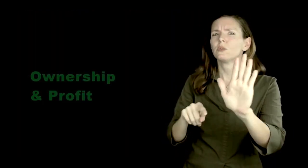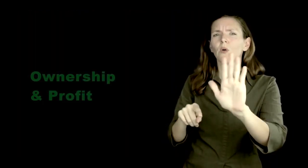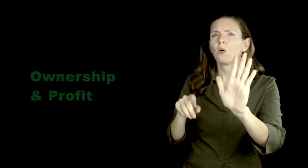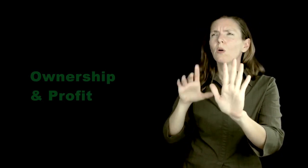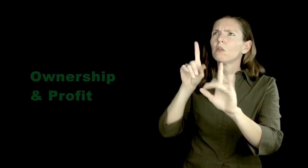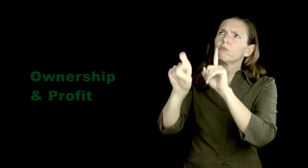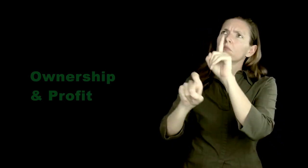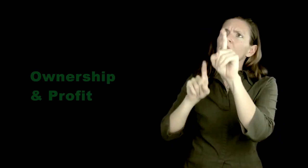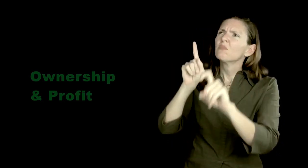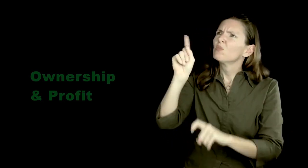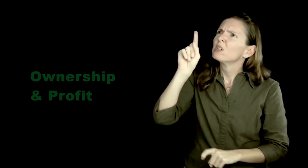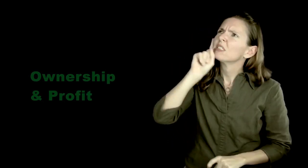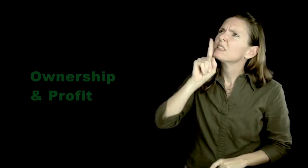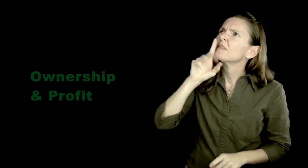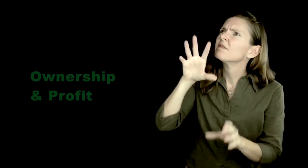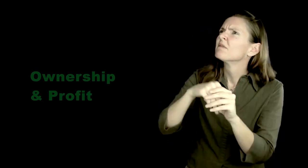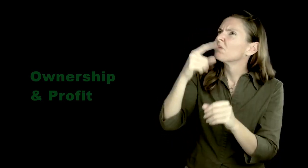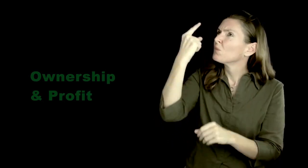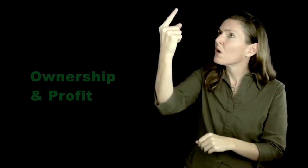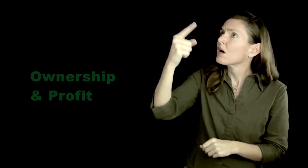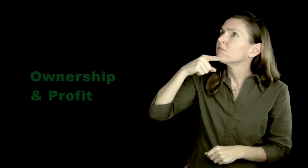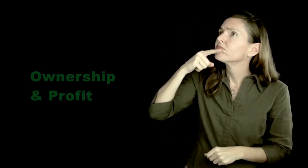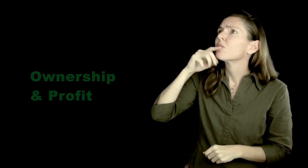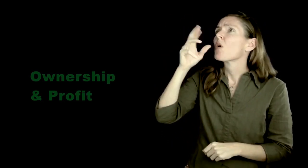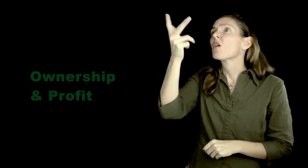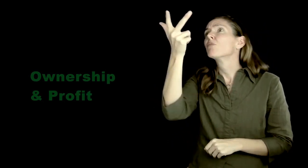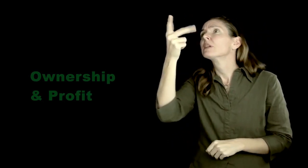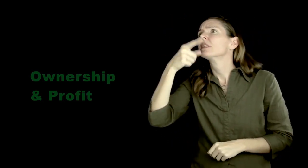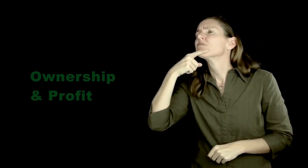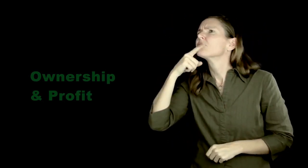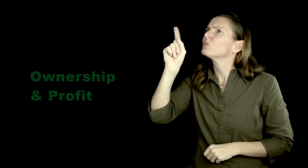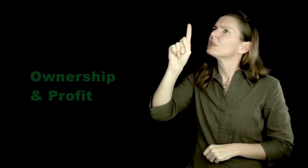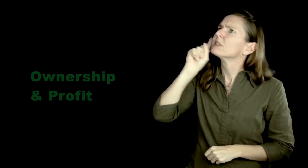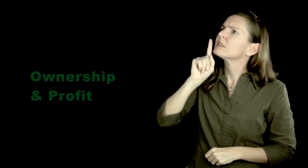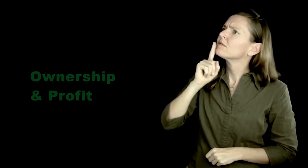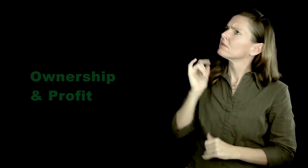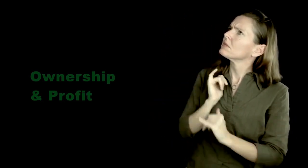So we, as Deaf people need to become negotiators when being asked to participate in research. Ask questions!